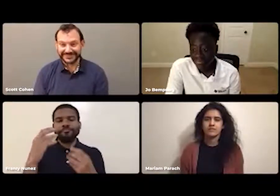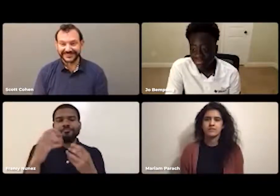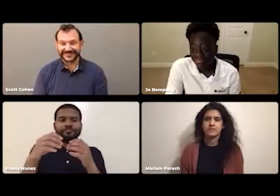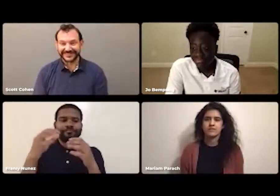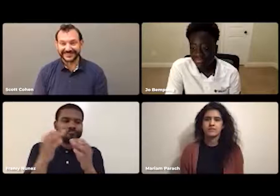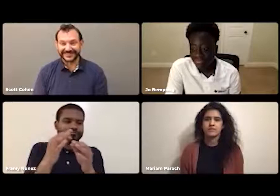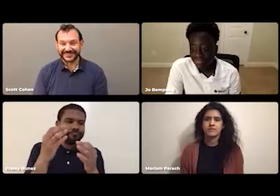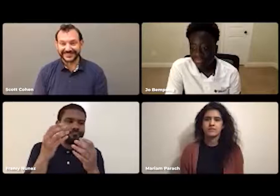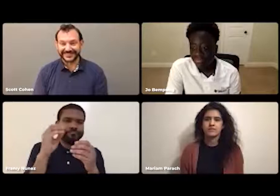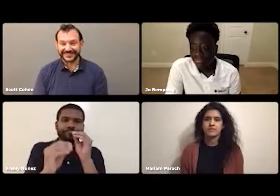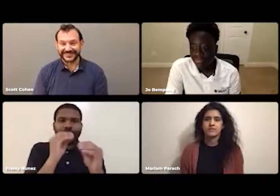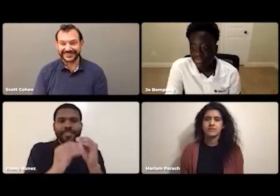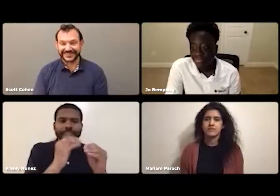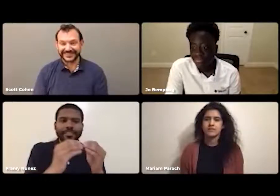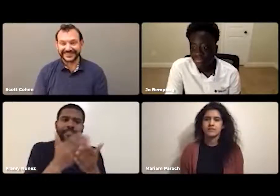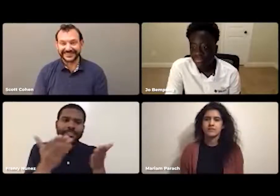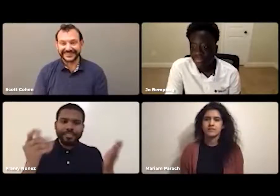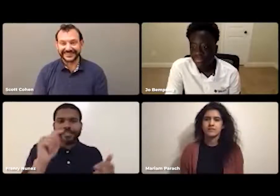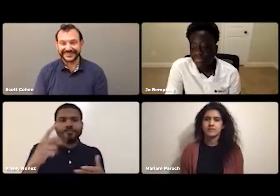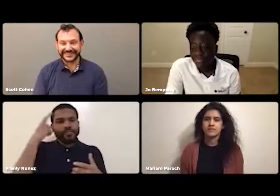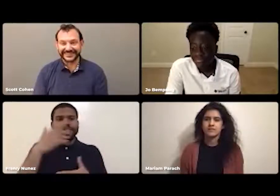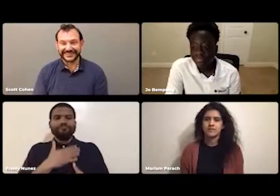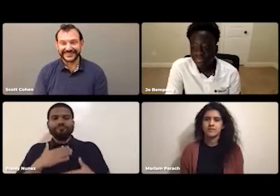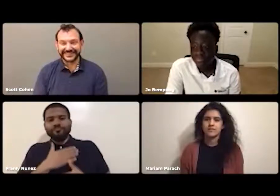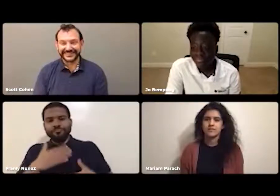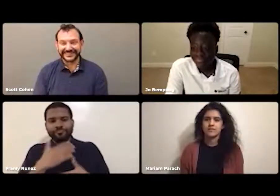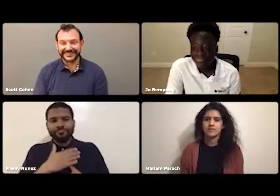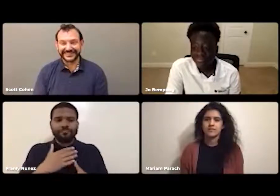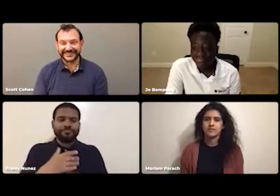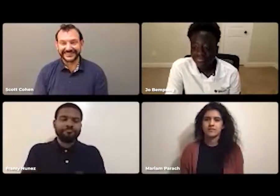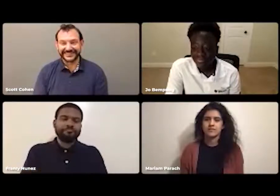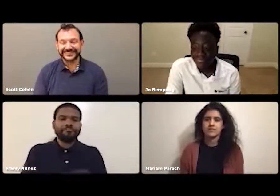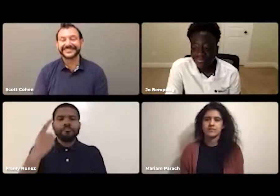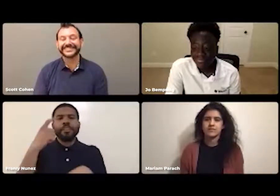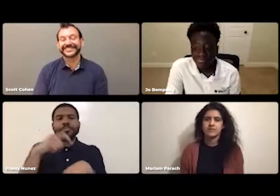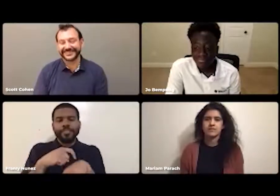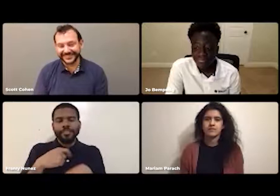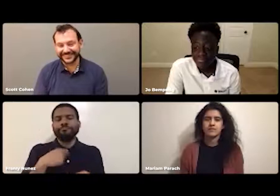I do it as a hobby. I can stitch and repair stuff.